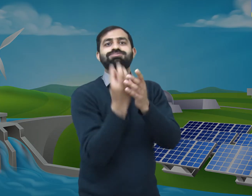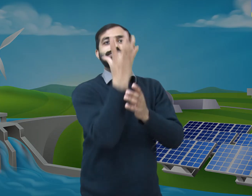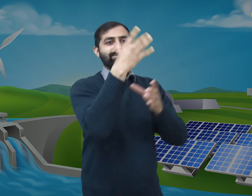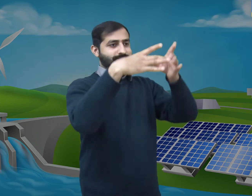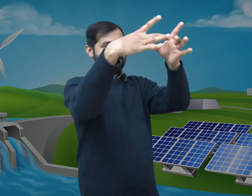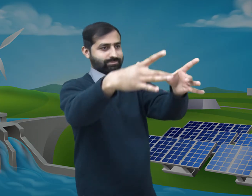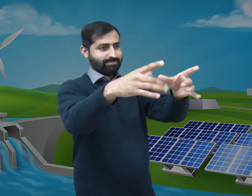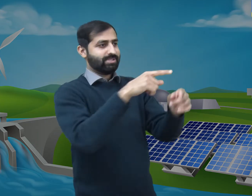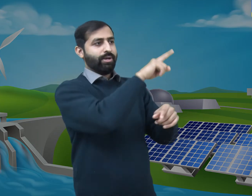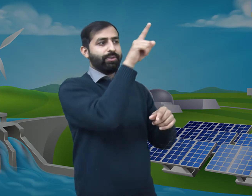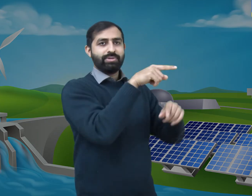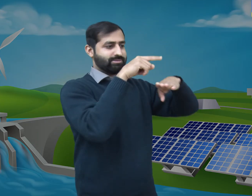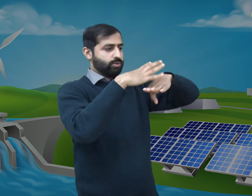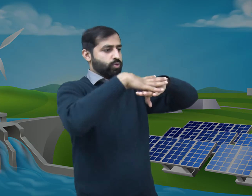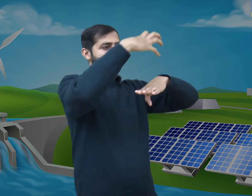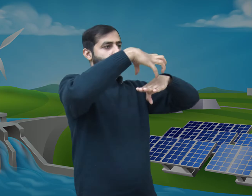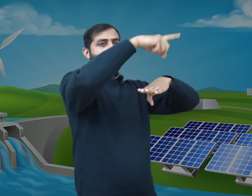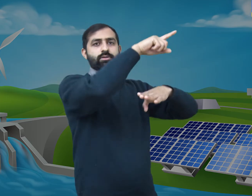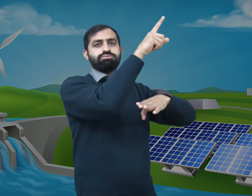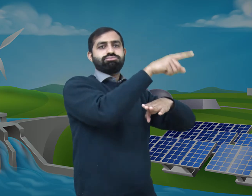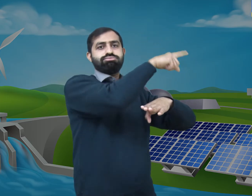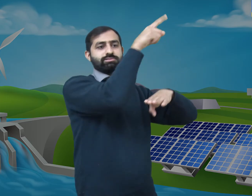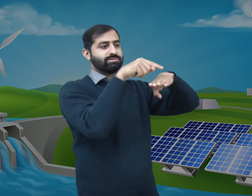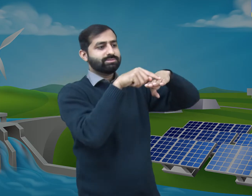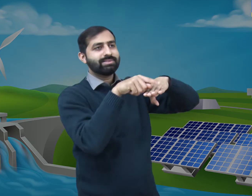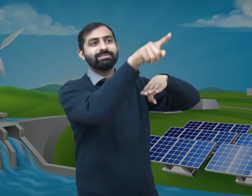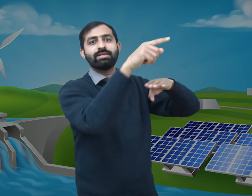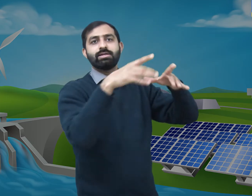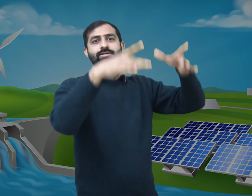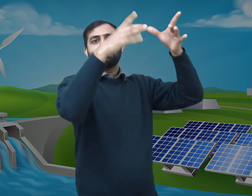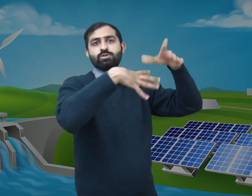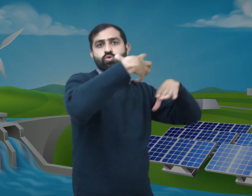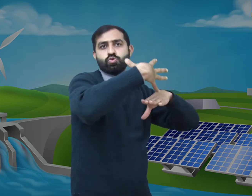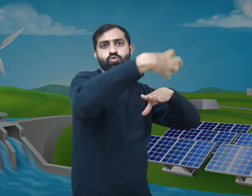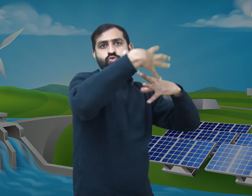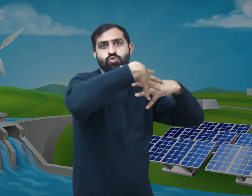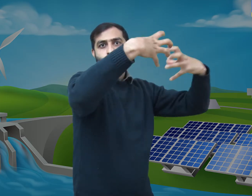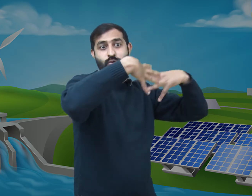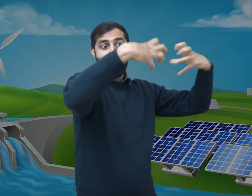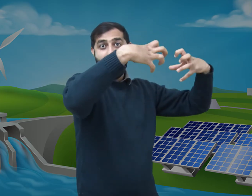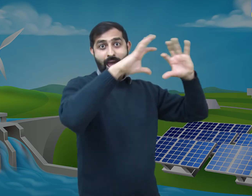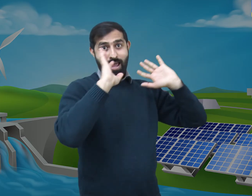causing it to spin and turn the shaft of the generator which creates electricity.